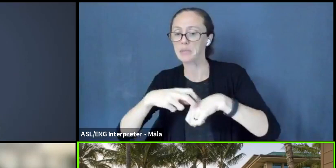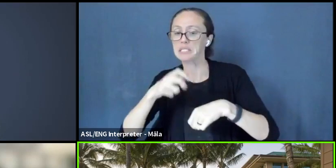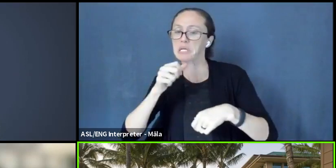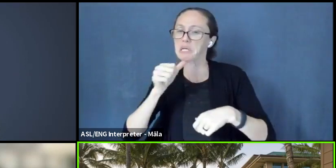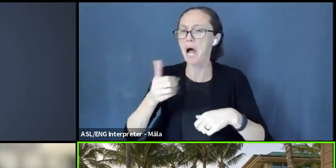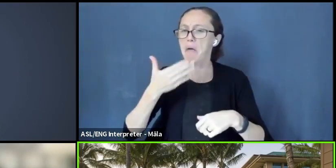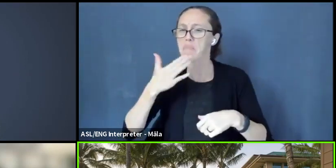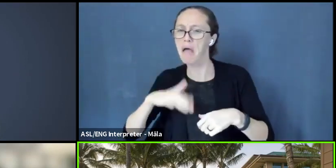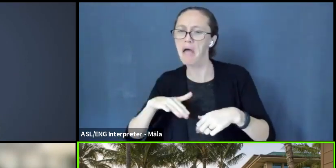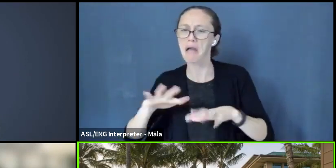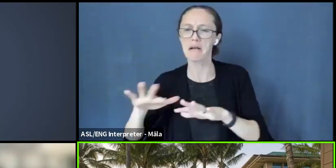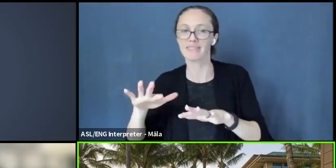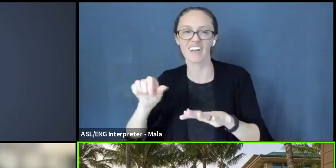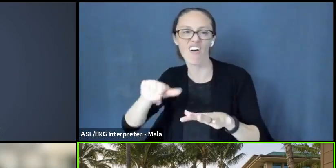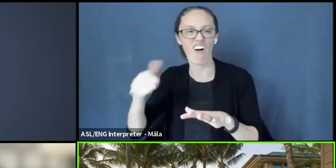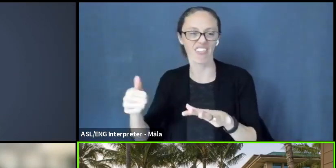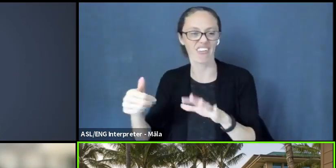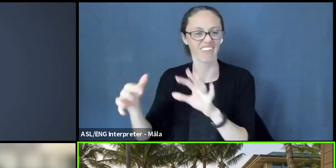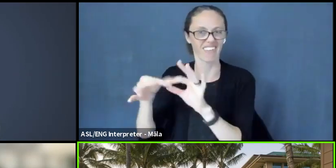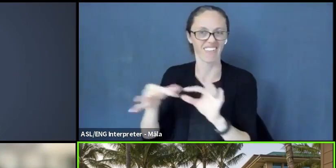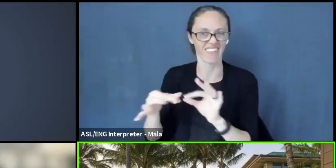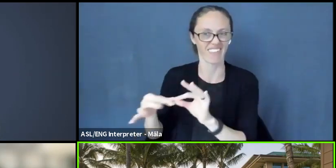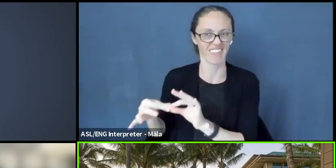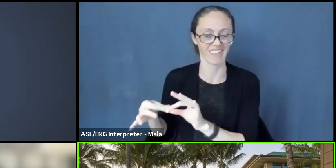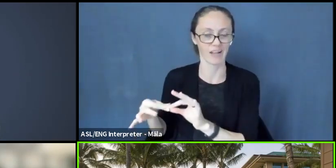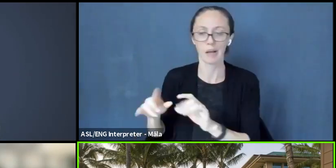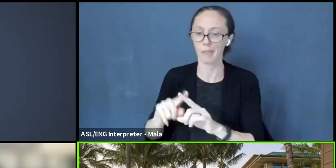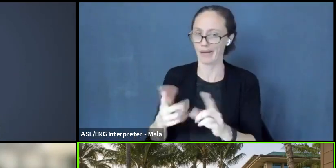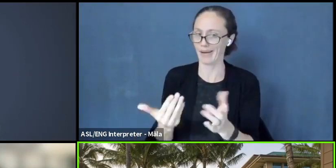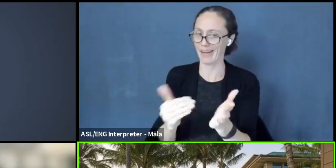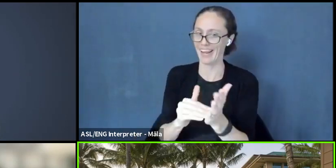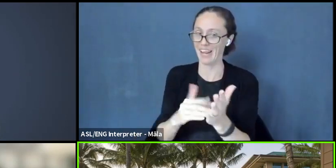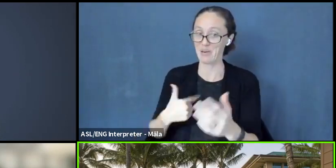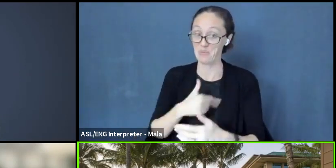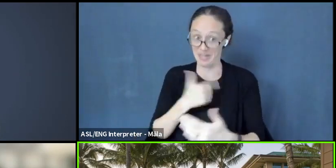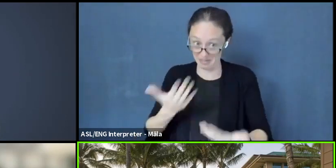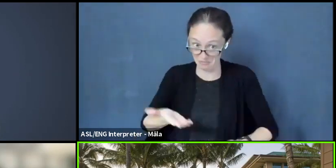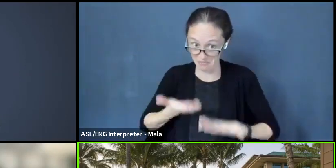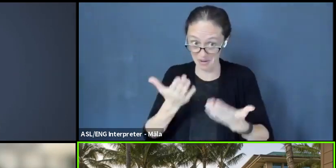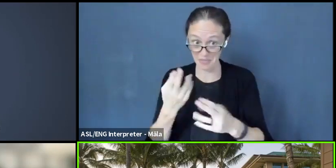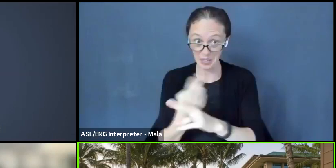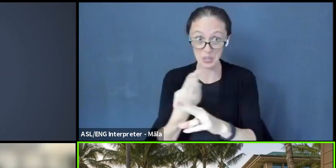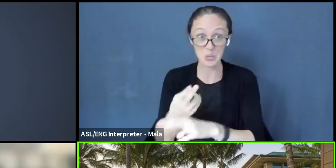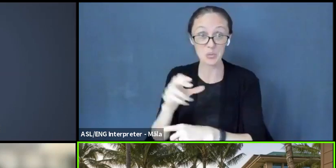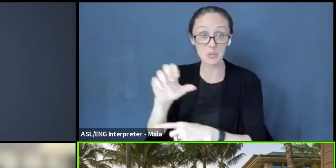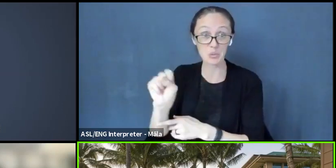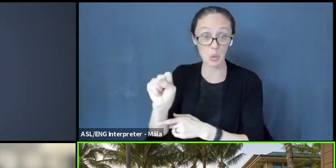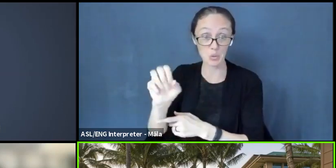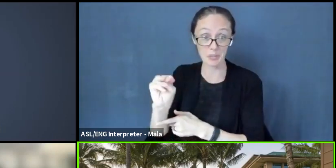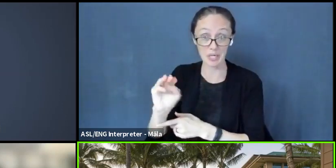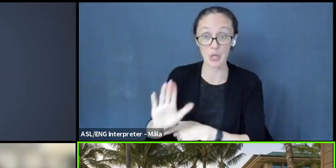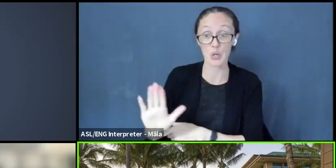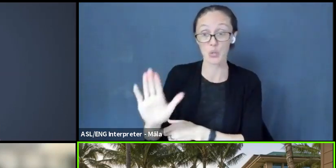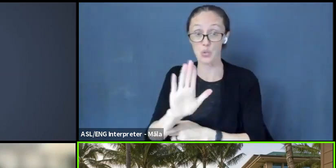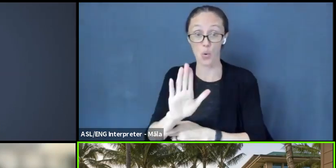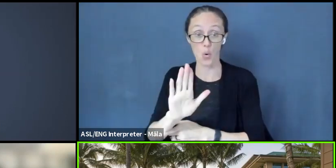But again, we do not recommend that you use social media as your main source of information.